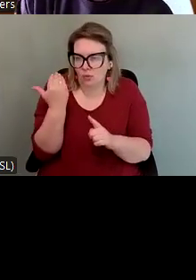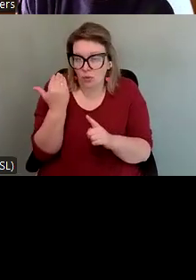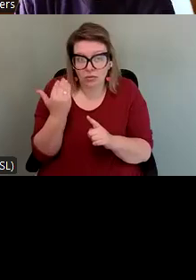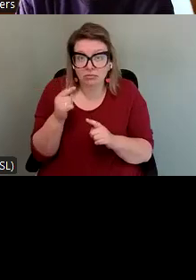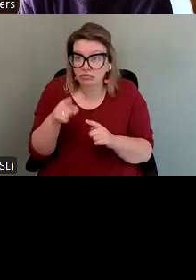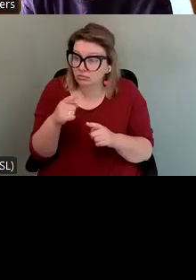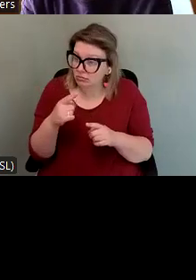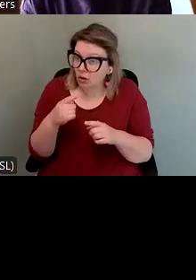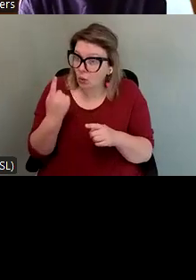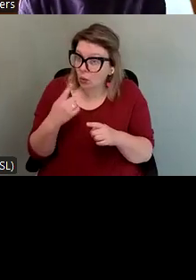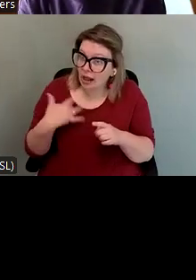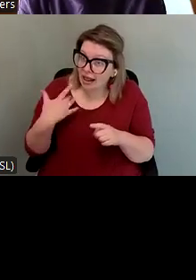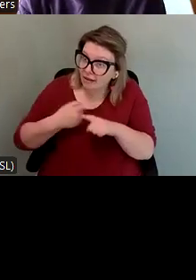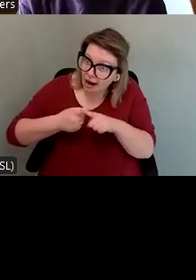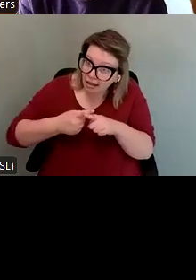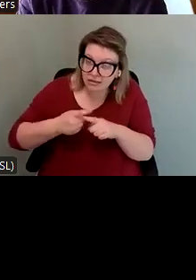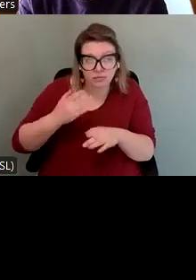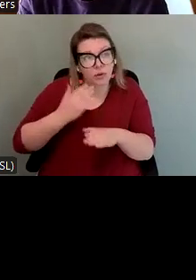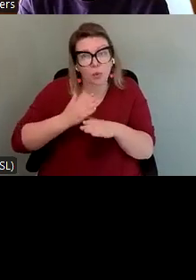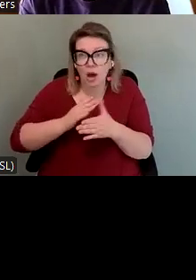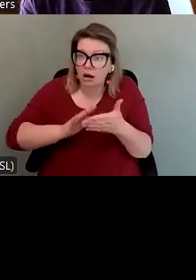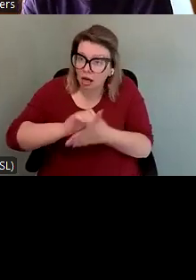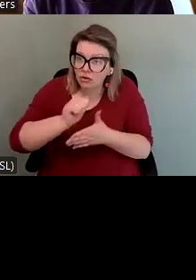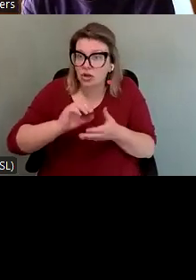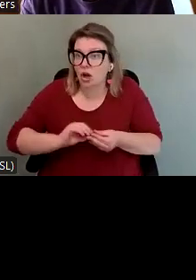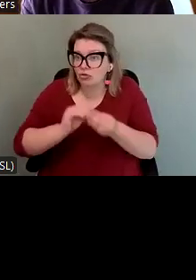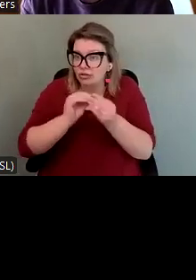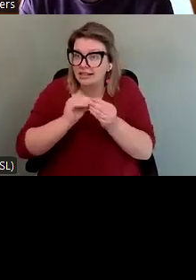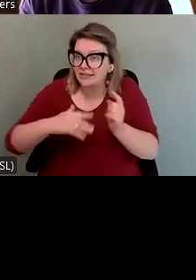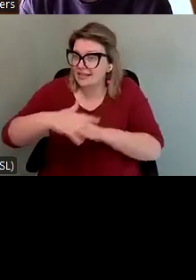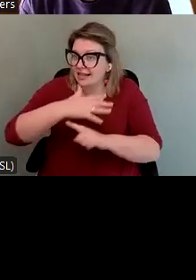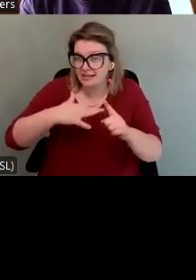in the creative and cultural sector, you can get free support from us. It's not going to cost you anything at all.